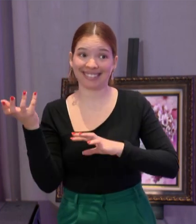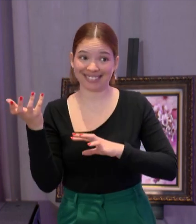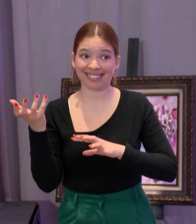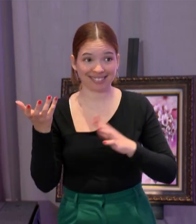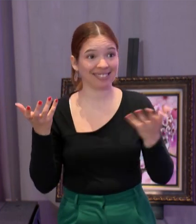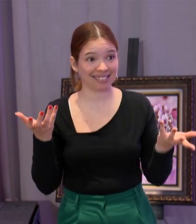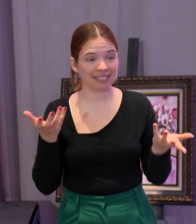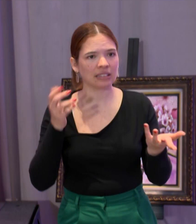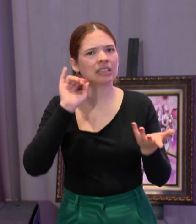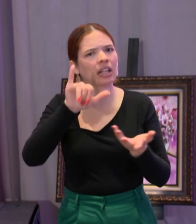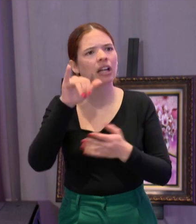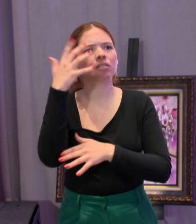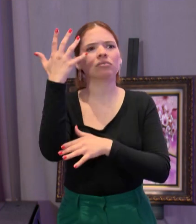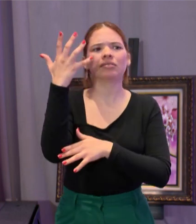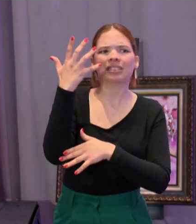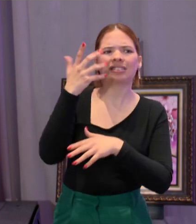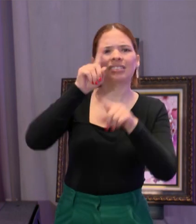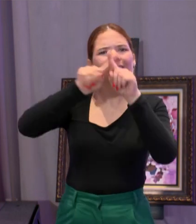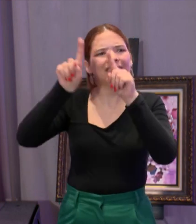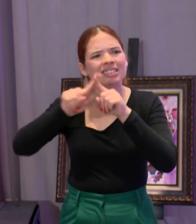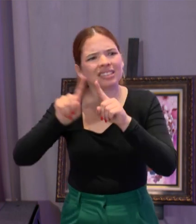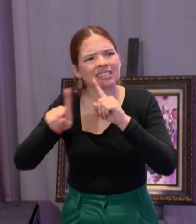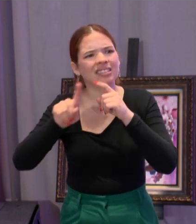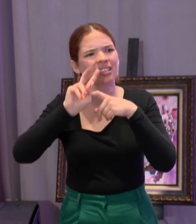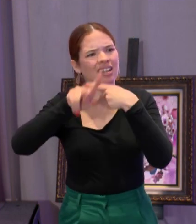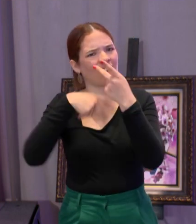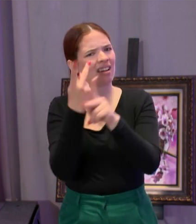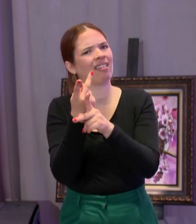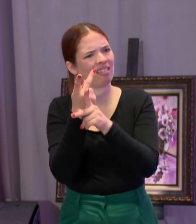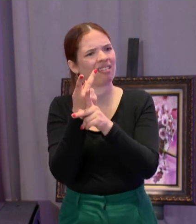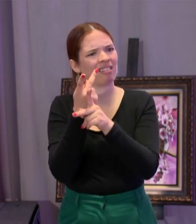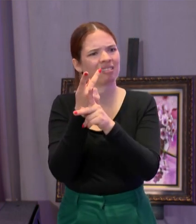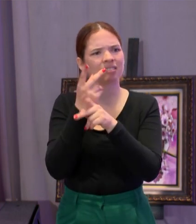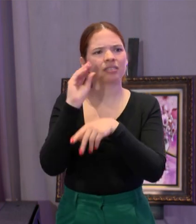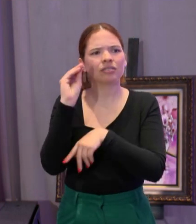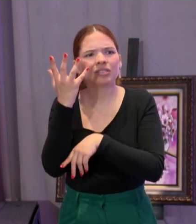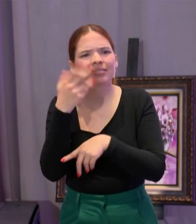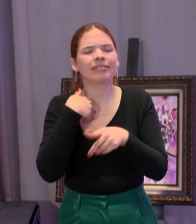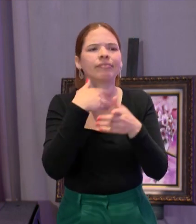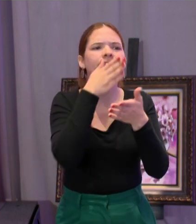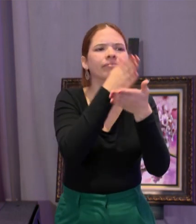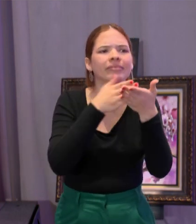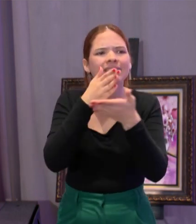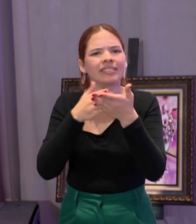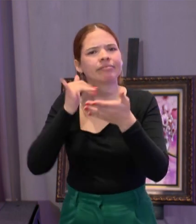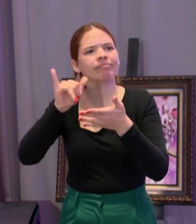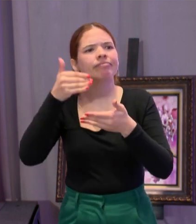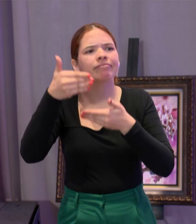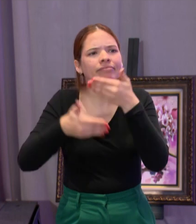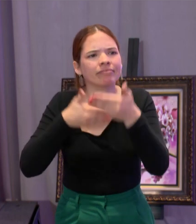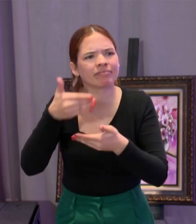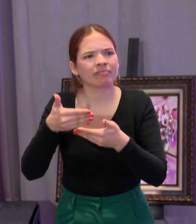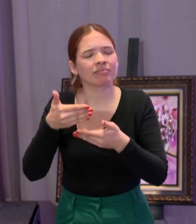SEVERAL DIFFERENT PHASES OF BLOSSOMS. A RESULT OF THE WIDE VARIATIONS